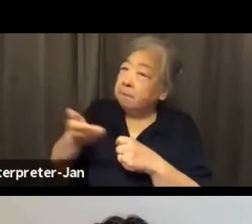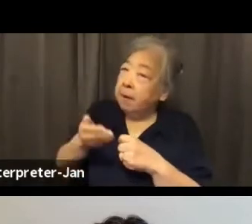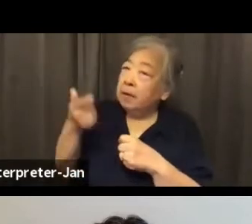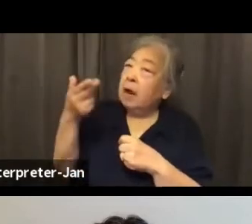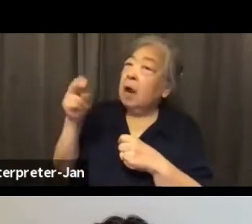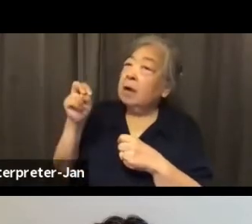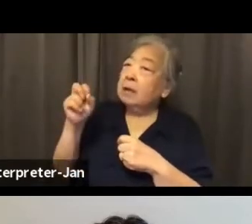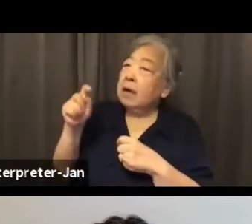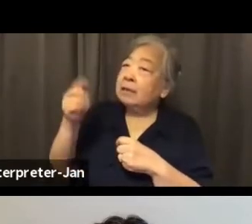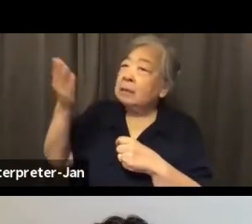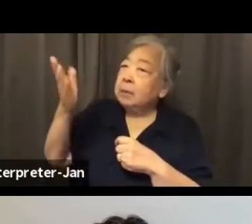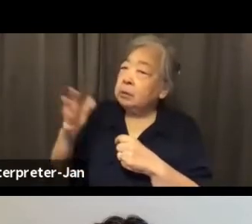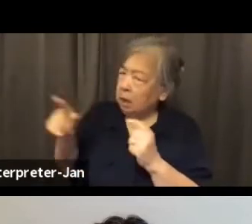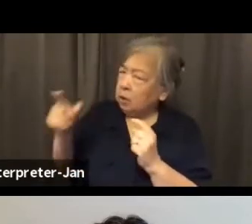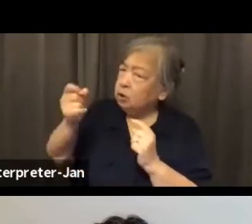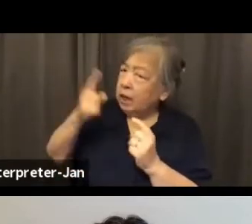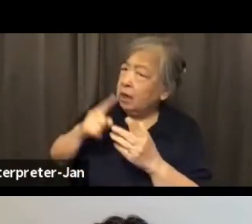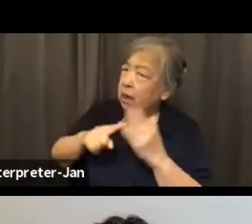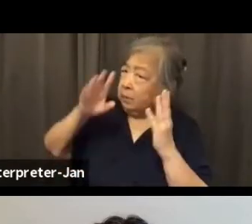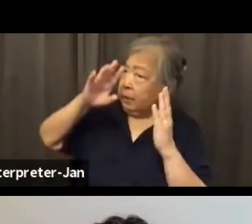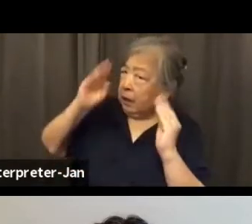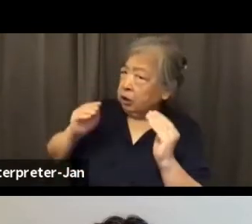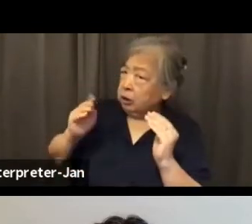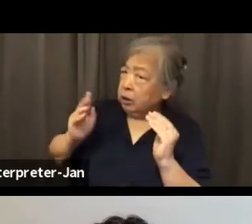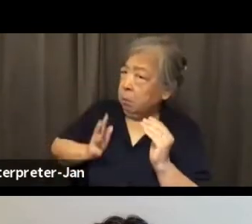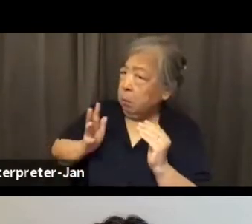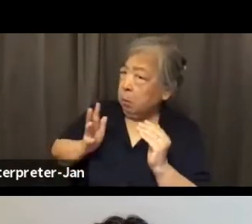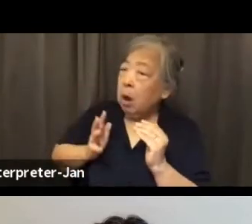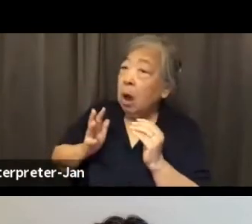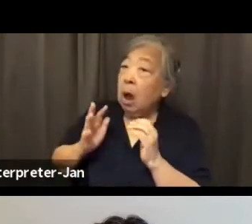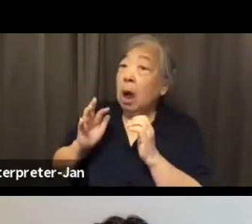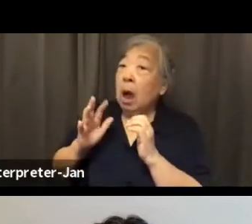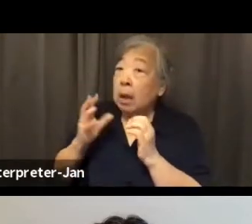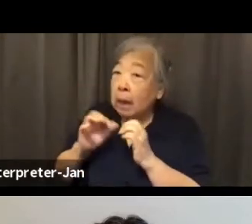expectations and protocols for inclusion and inclusive technology best practices.